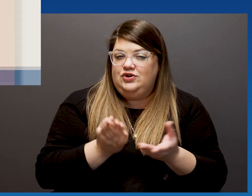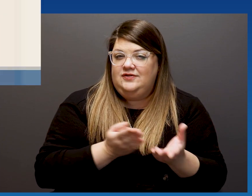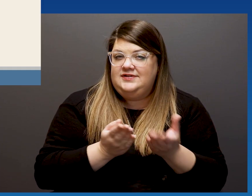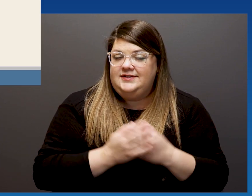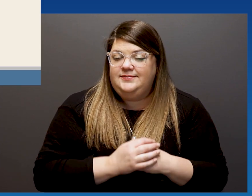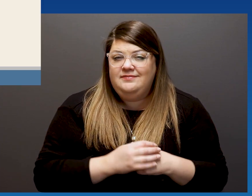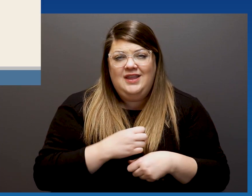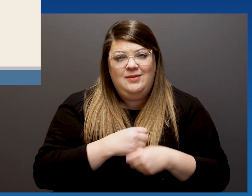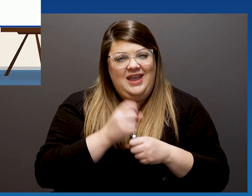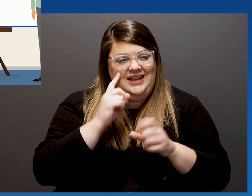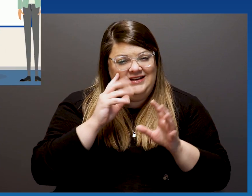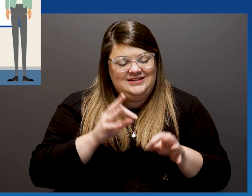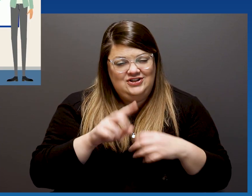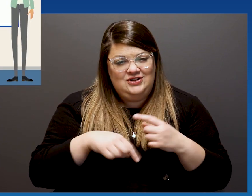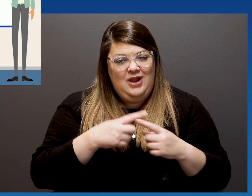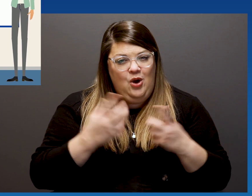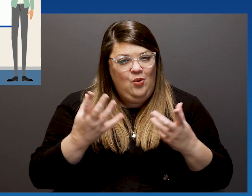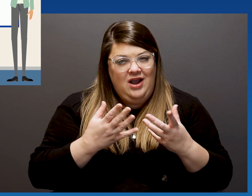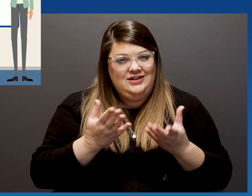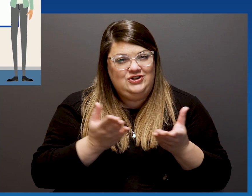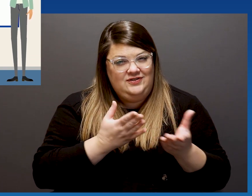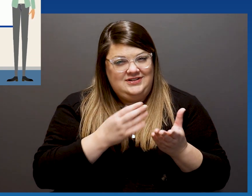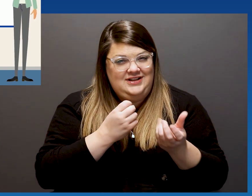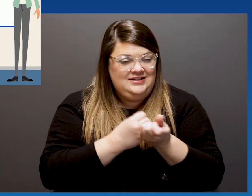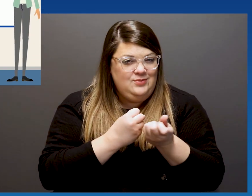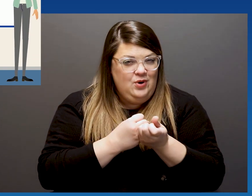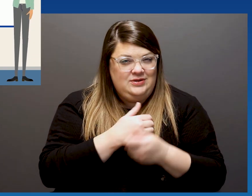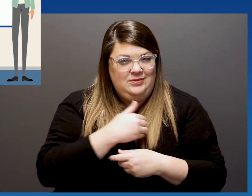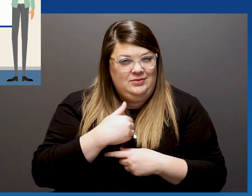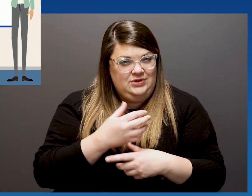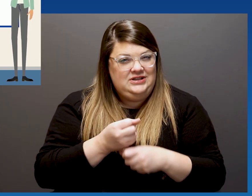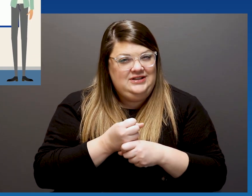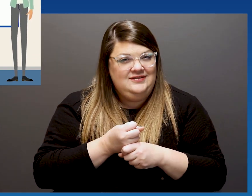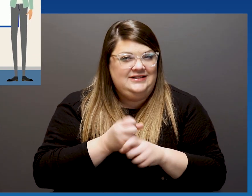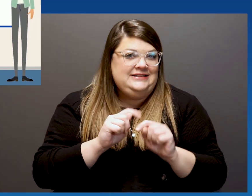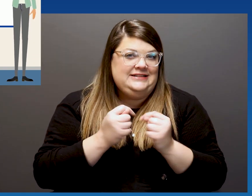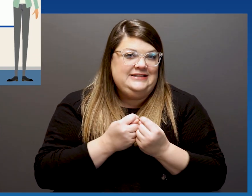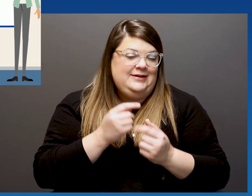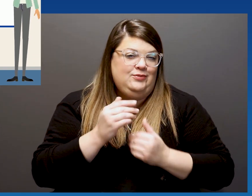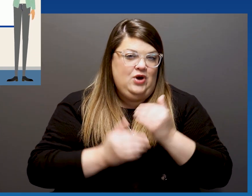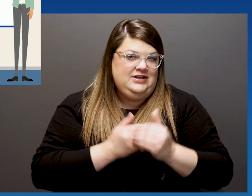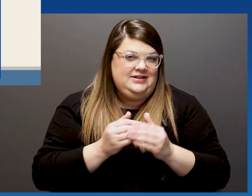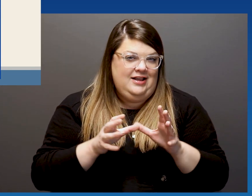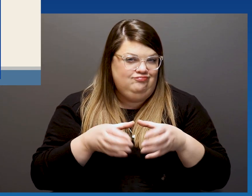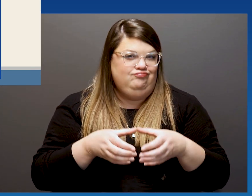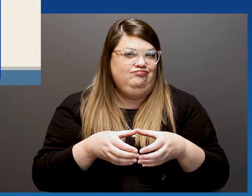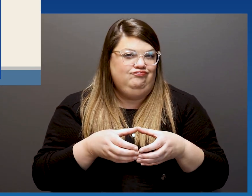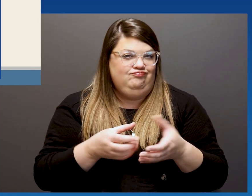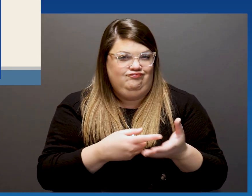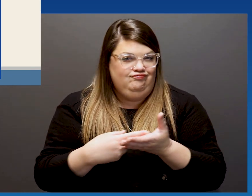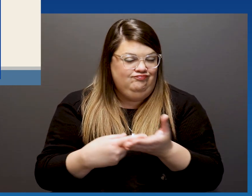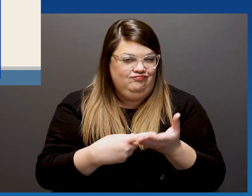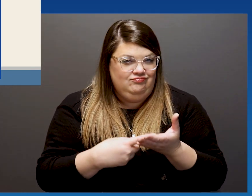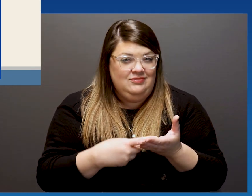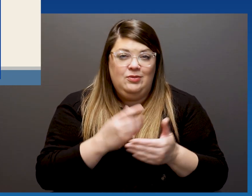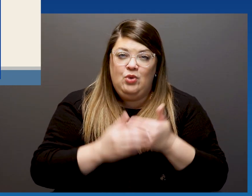Making decisions about what services and supports the member receives is a team process. The process includes: